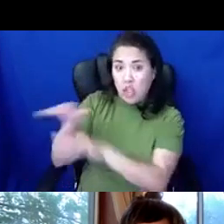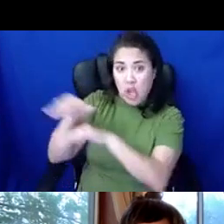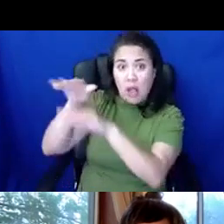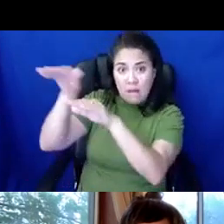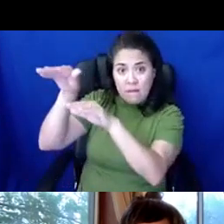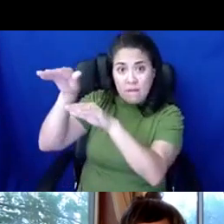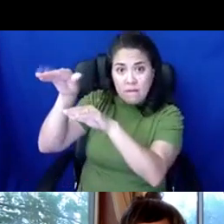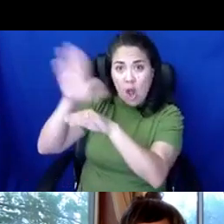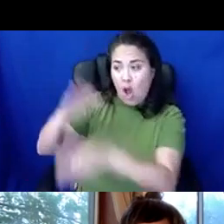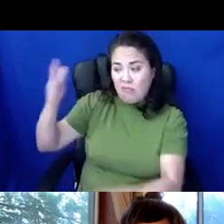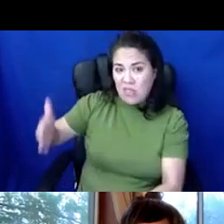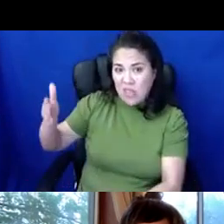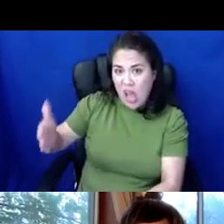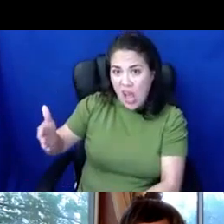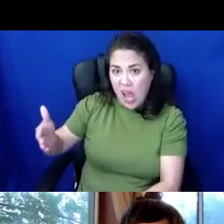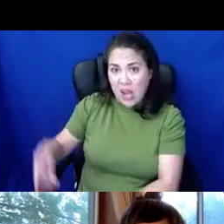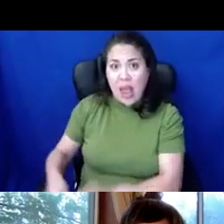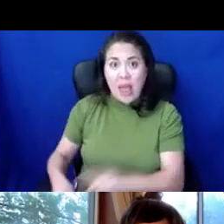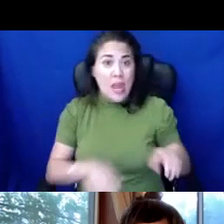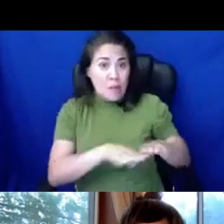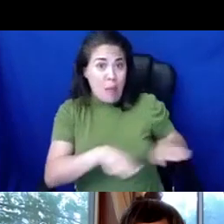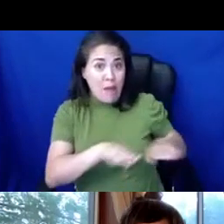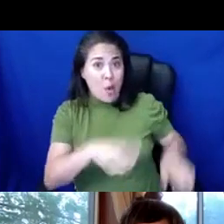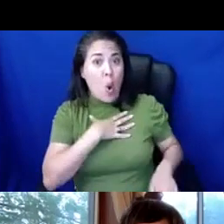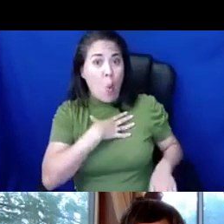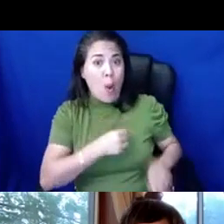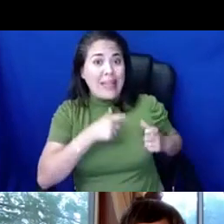Tonya Suther: My side here and my floor is white tiles and.